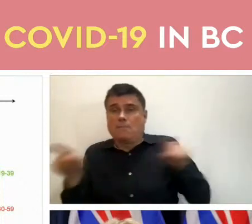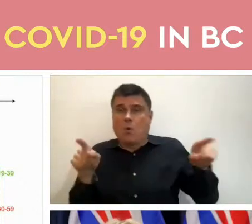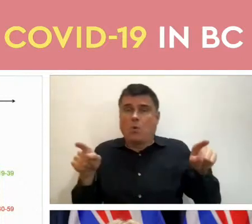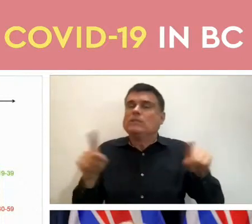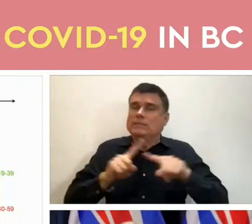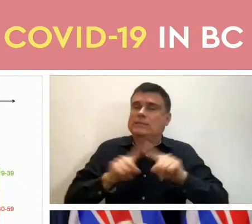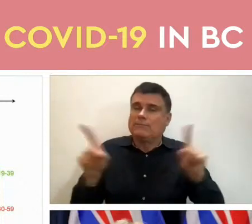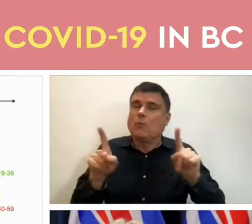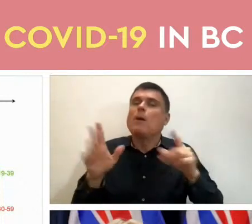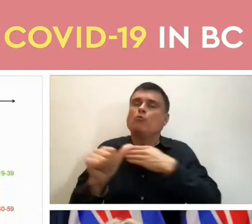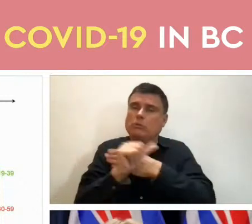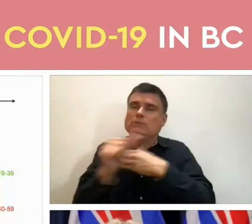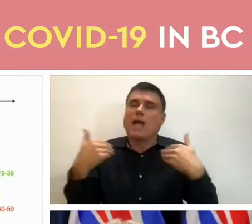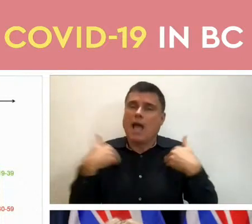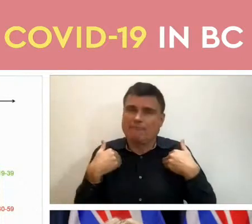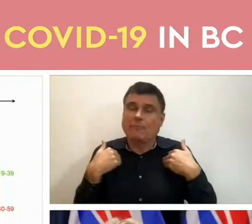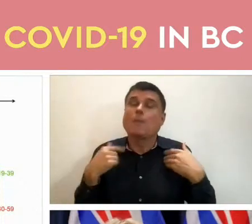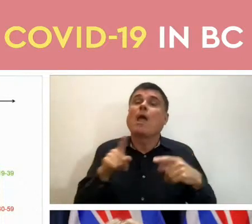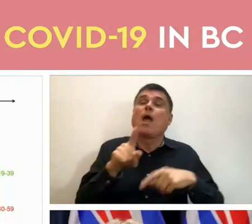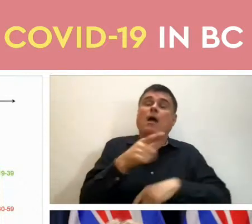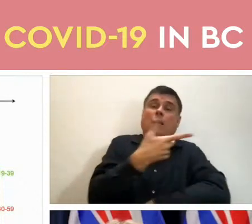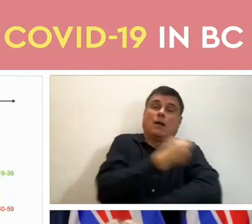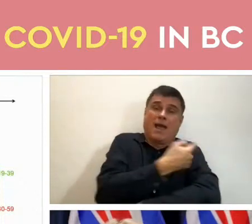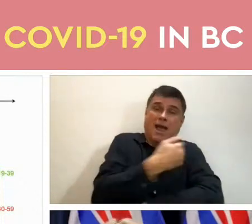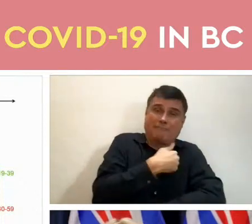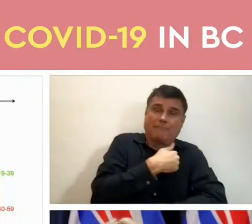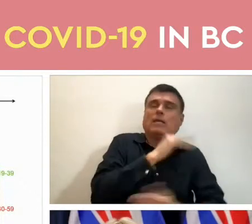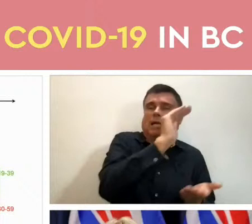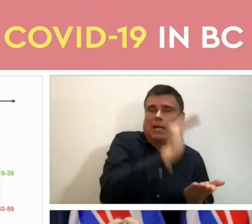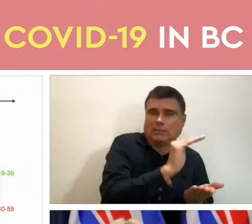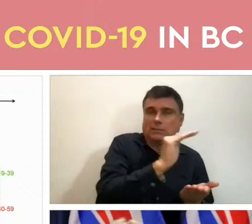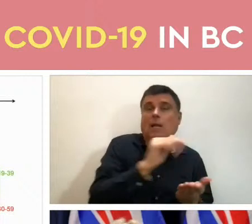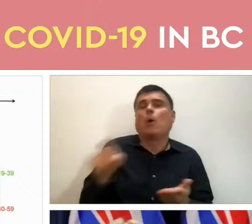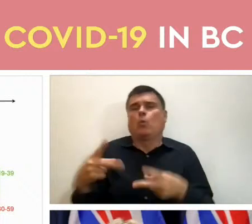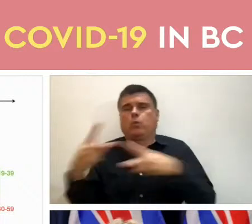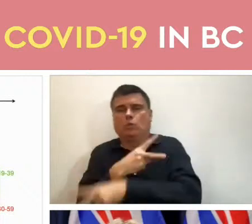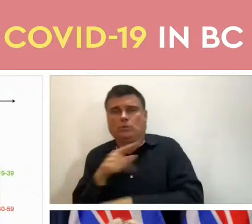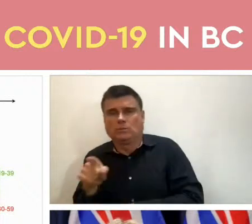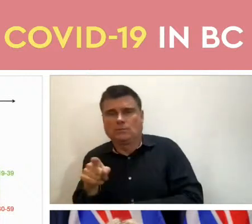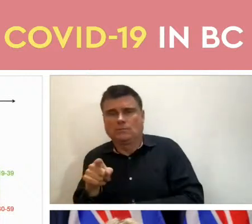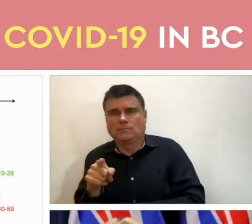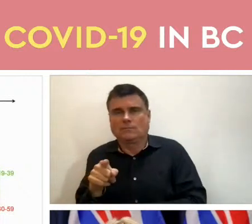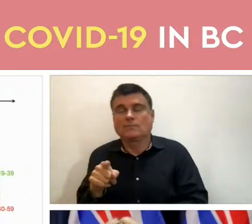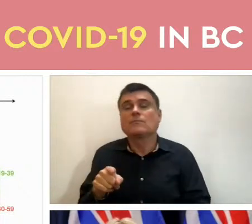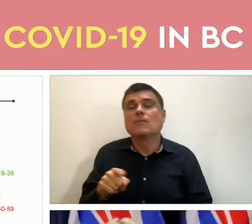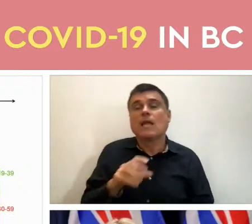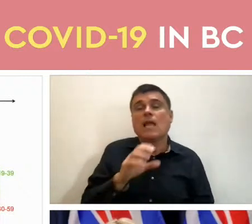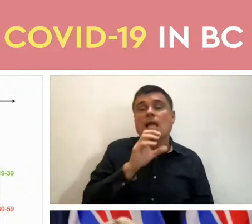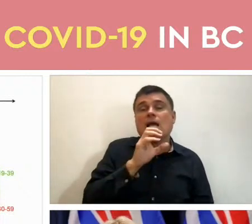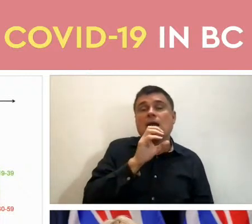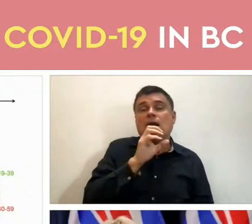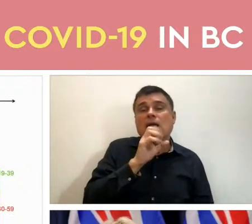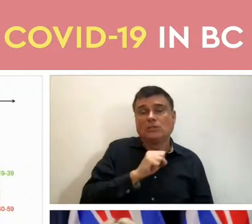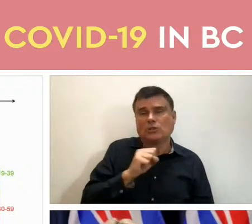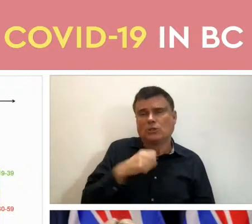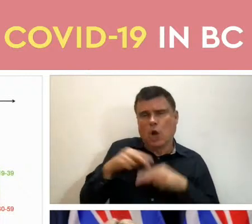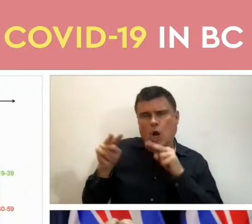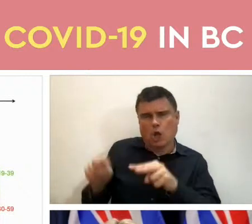transmission and no surprise where this transmission is really taking off is in younger